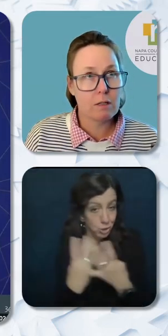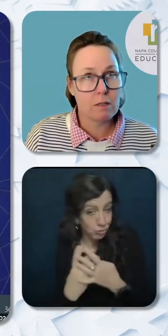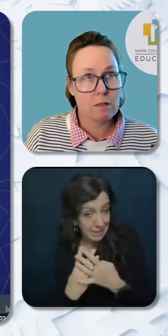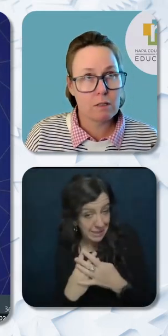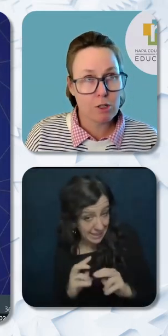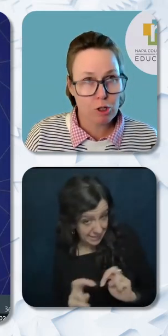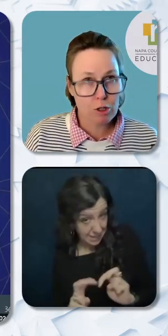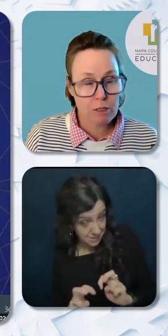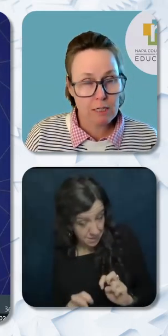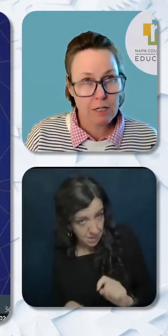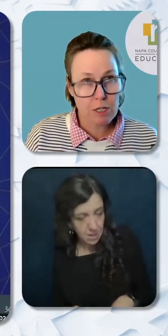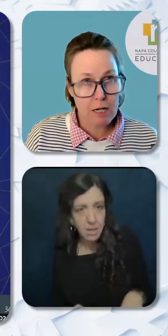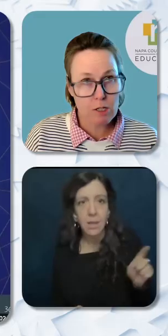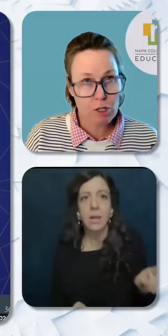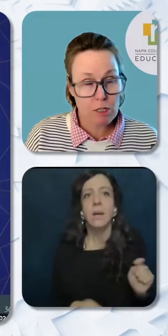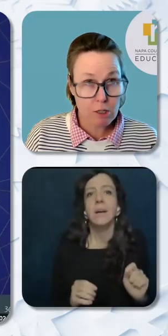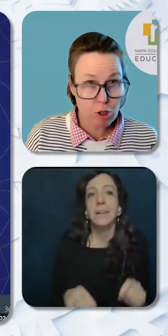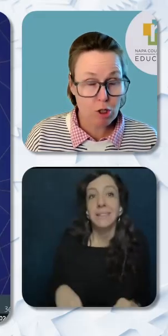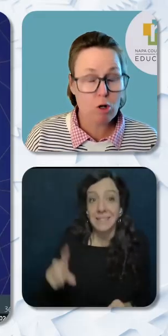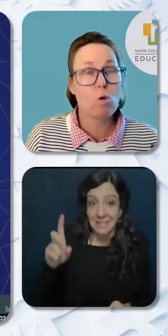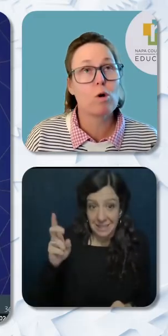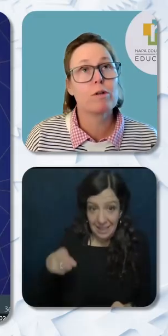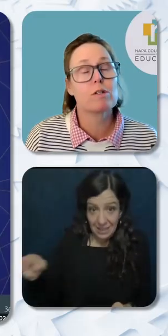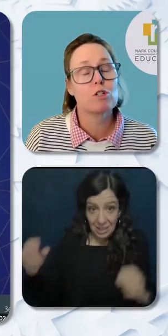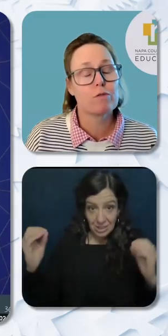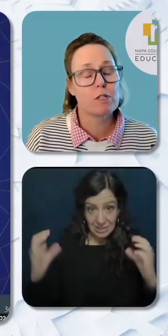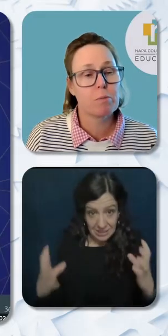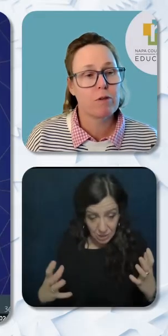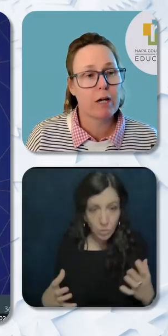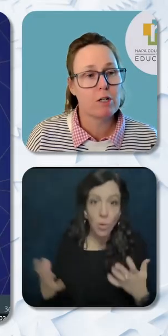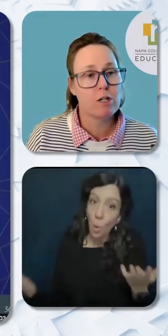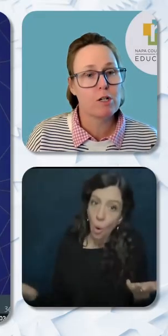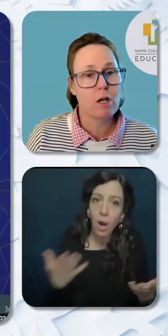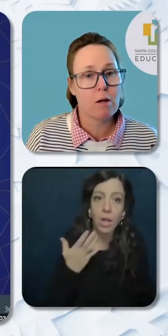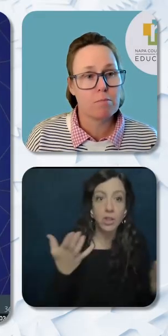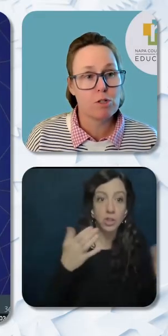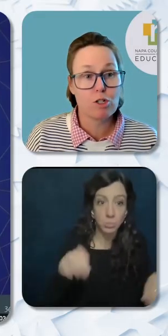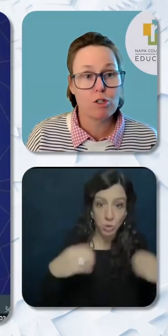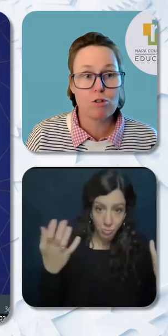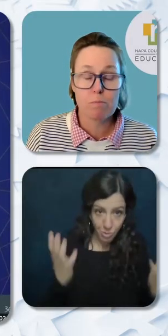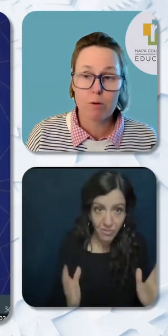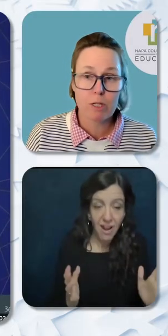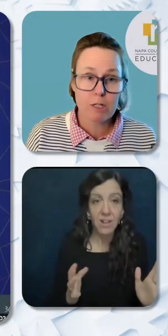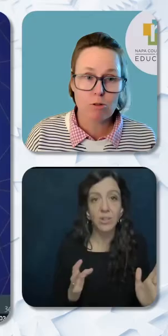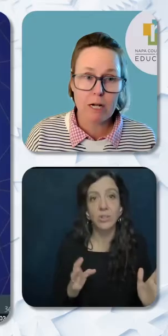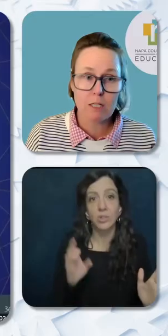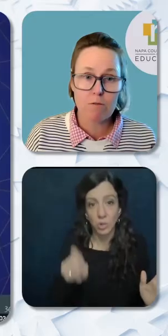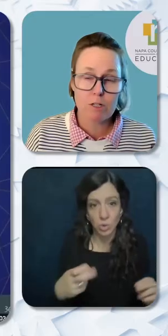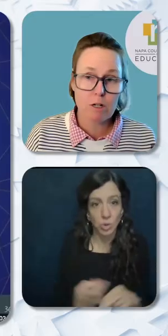The teacher… the DHH teacher or the service provider, should use both their direct